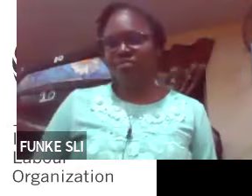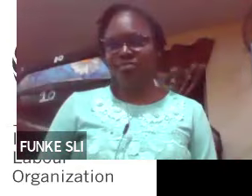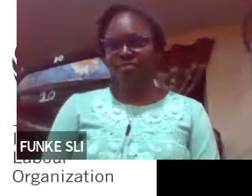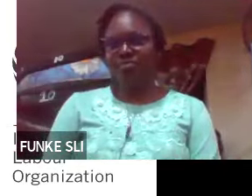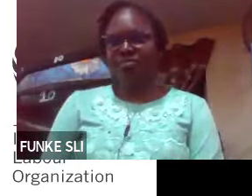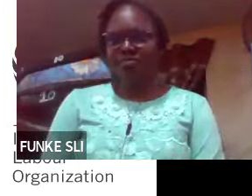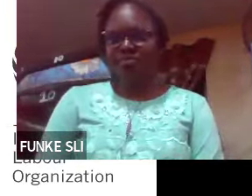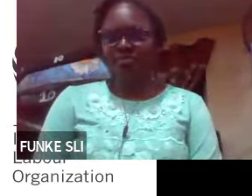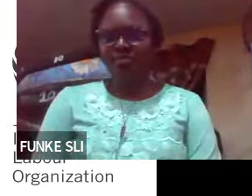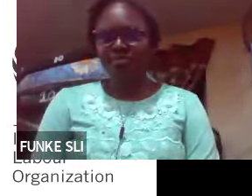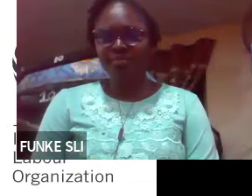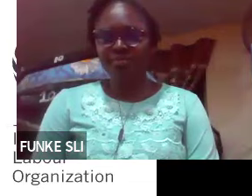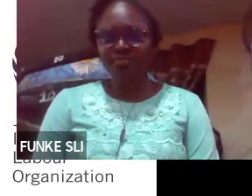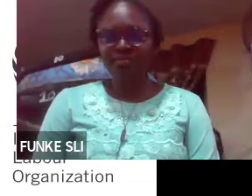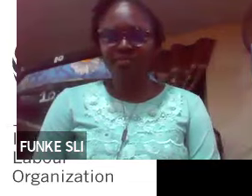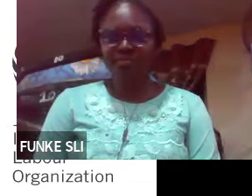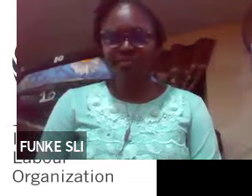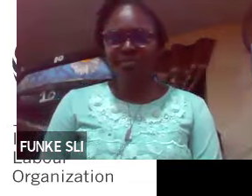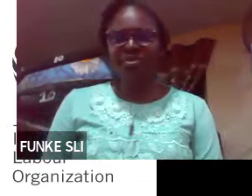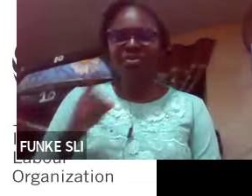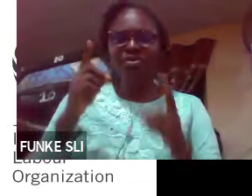Dotun Akinseinde: Okay, while we wait for Victoria? I was talking about sugarcane farms.